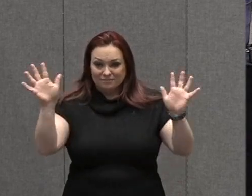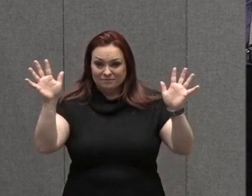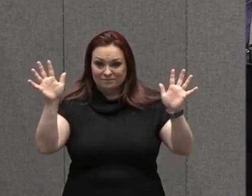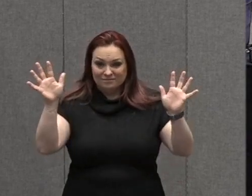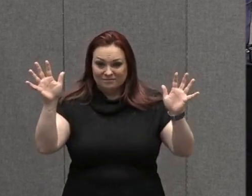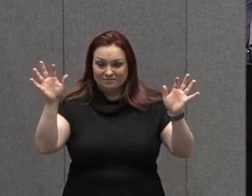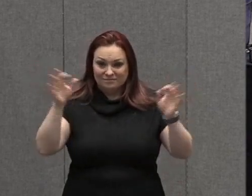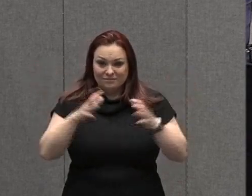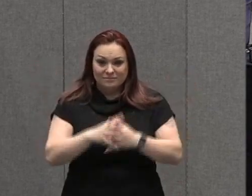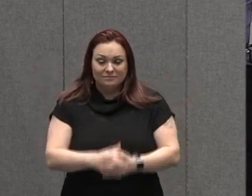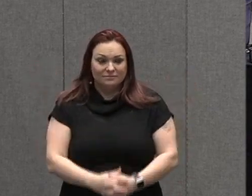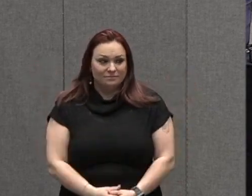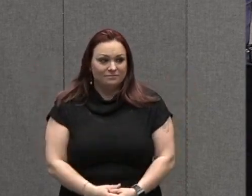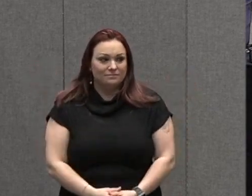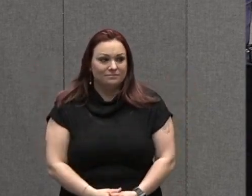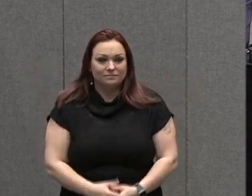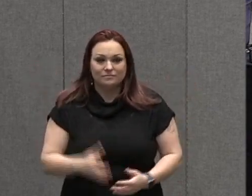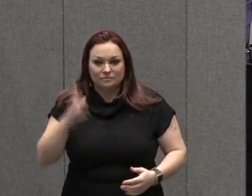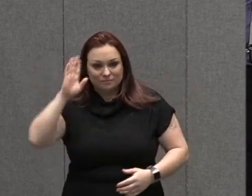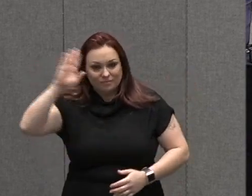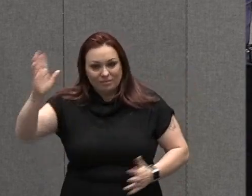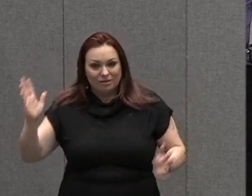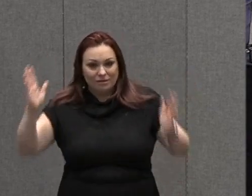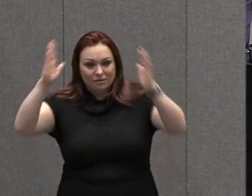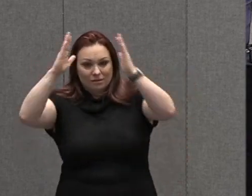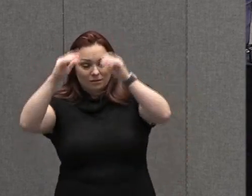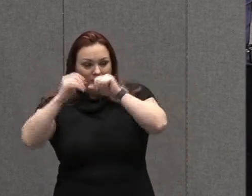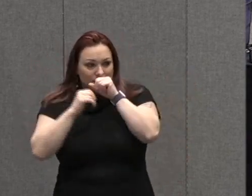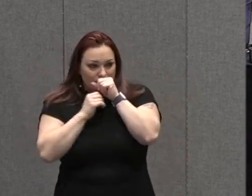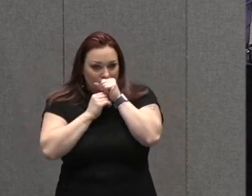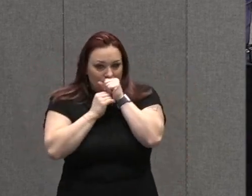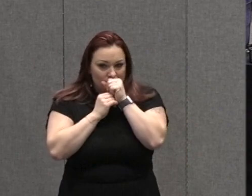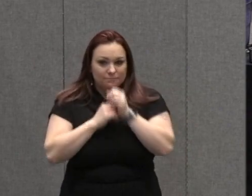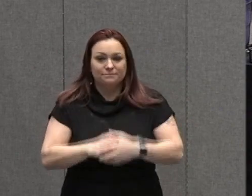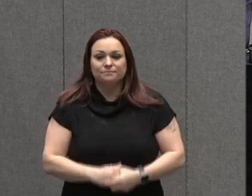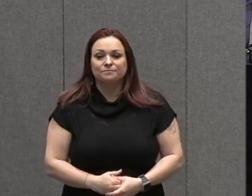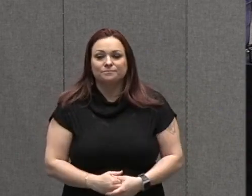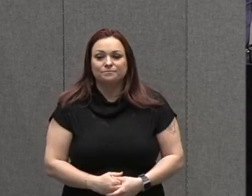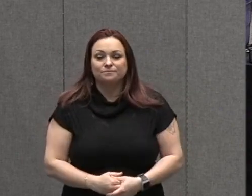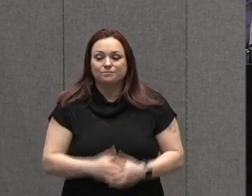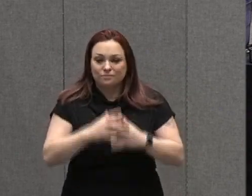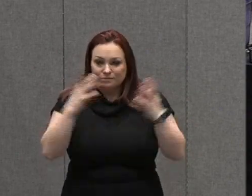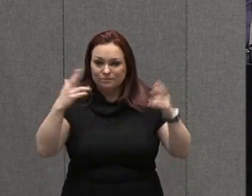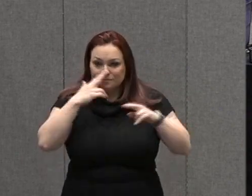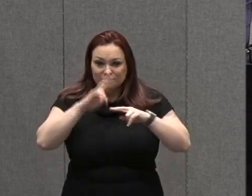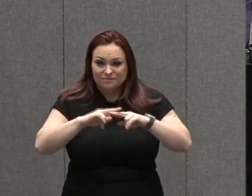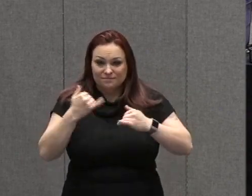Wooo muy bien, high five Señorita! High five from far away. - That was so much fun today.